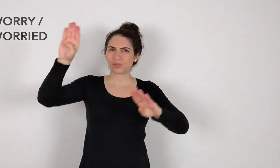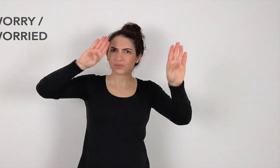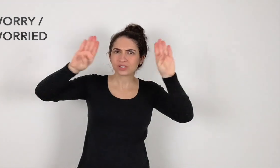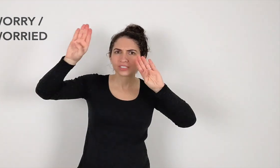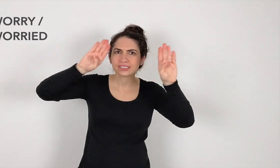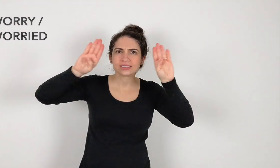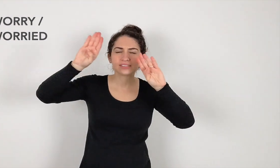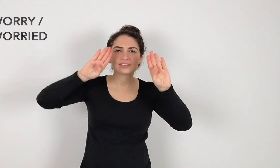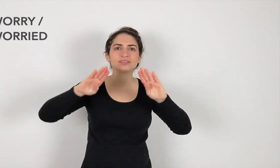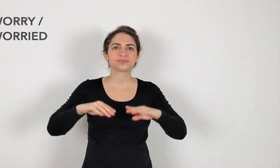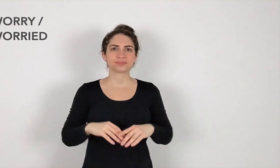WORRIED